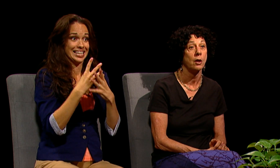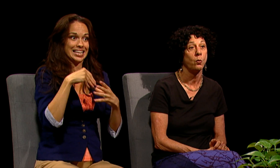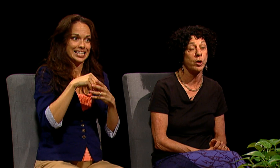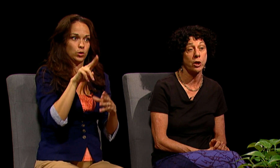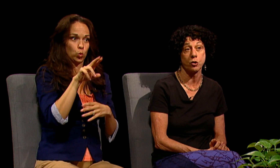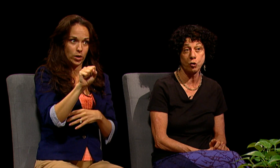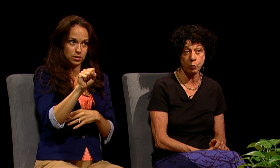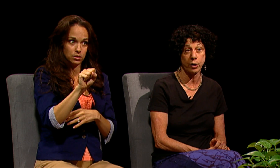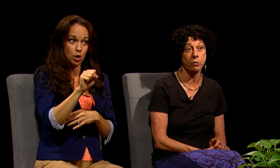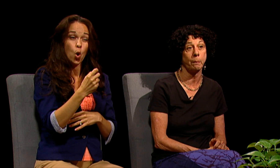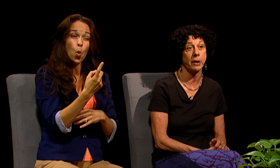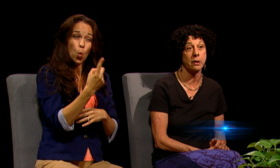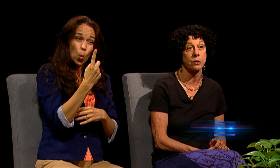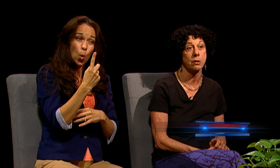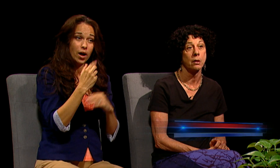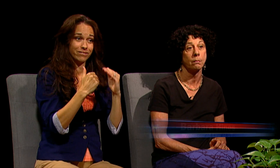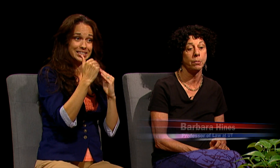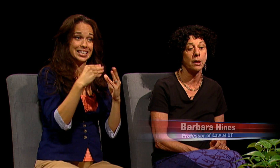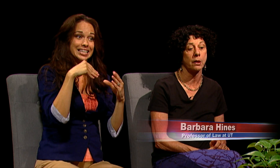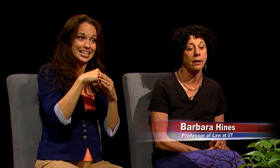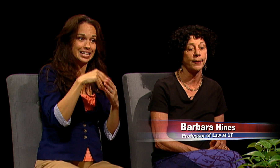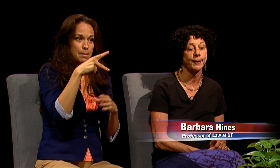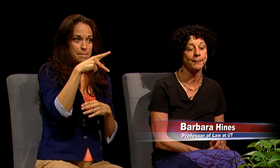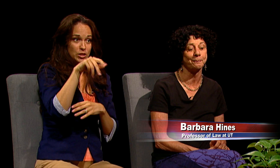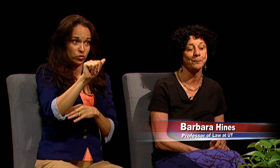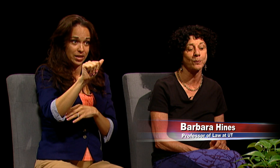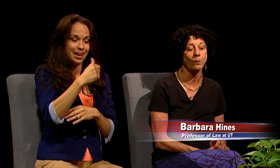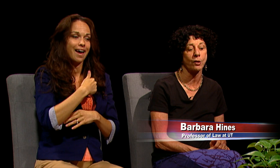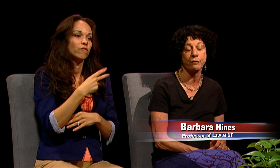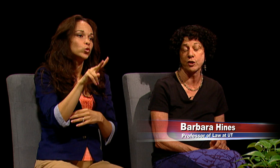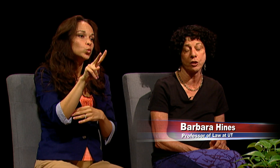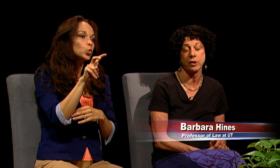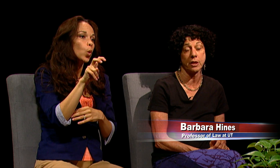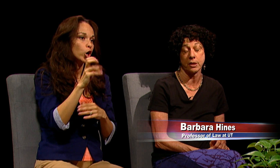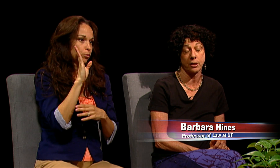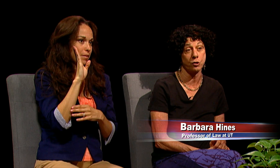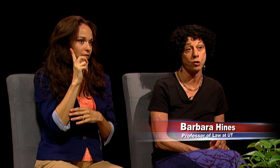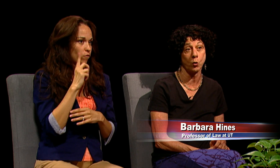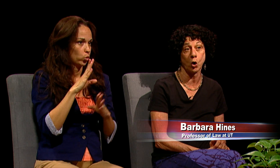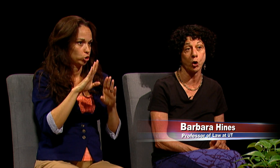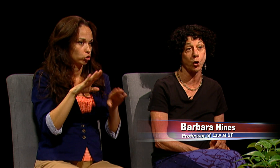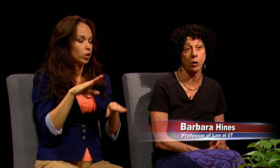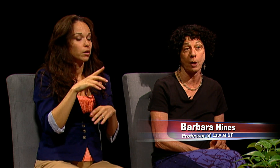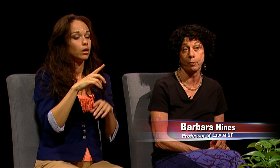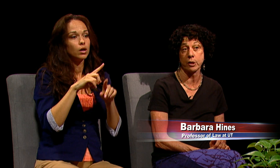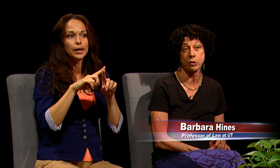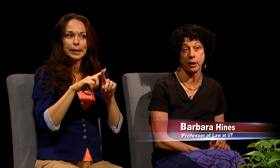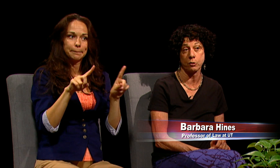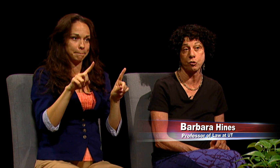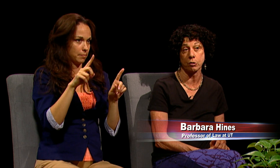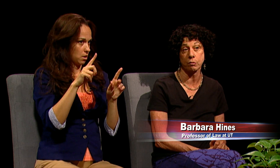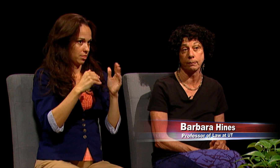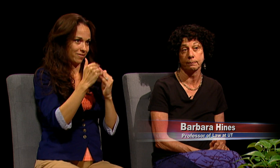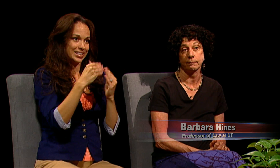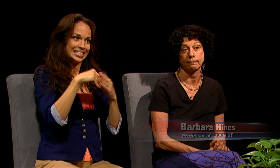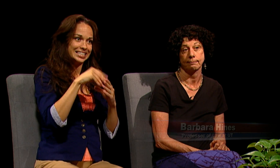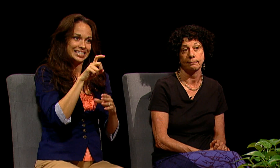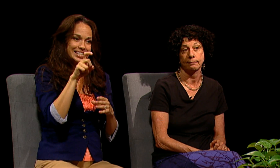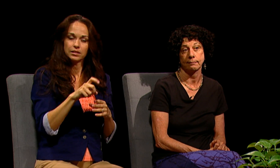WHICH HAS 200 BEDS, BUT THE FACILITY IN TEXAS NO LONGER OPERATES TO HOUSE CHILDREN.